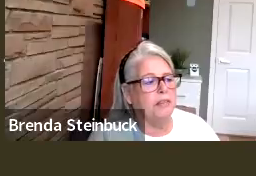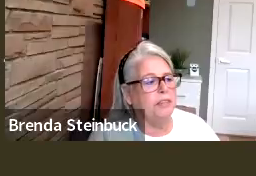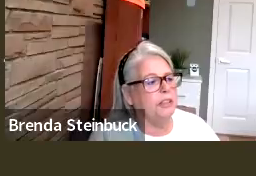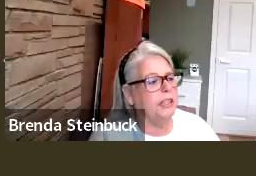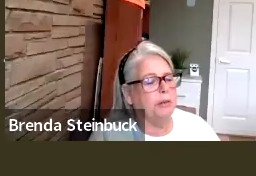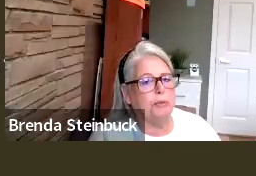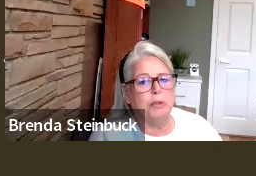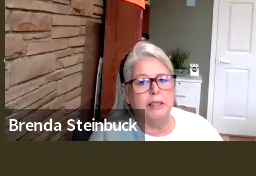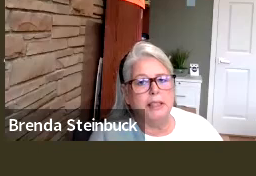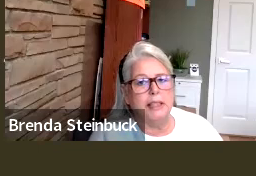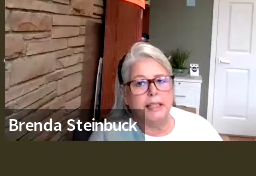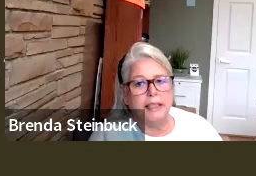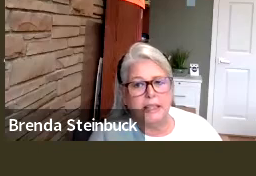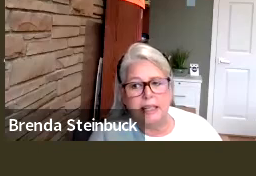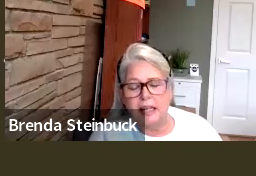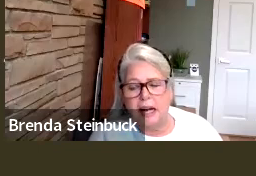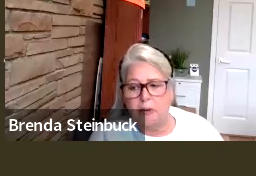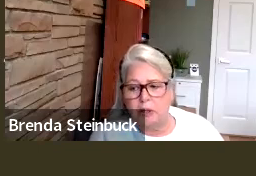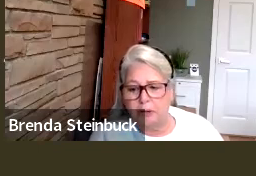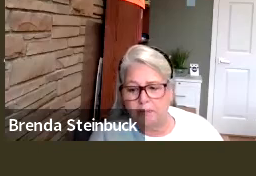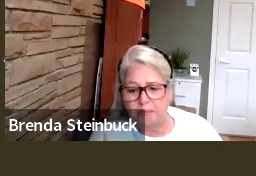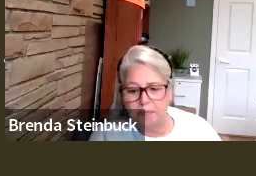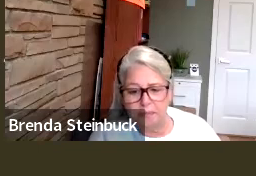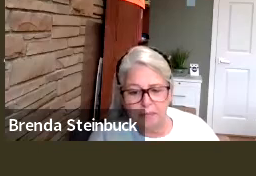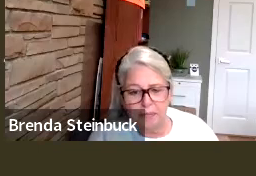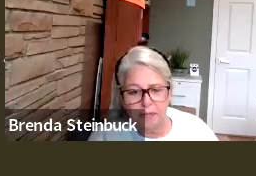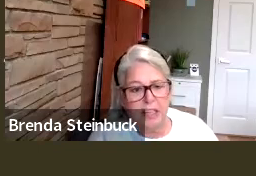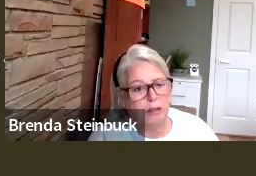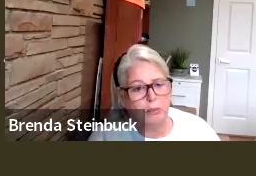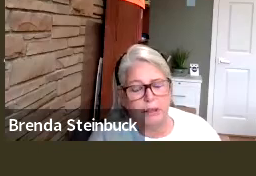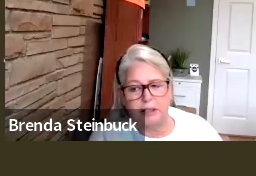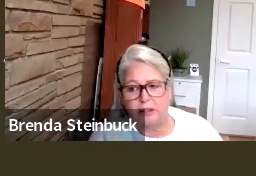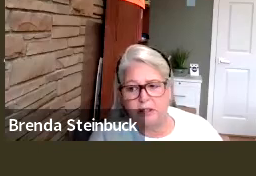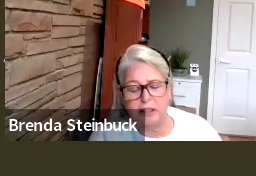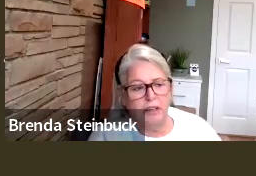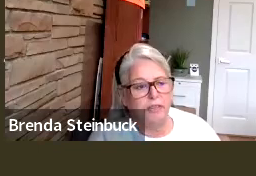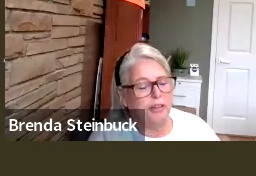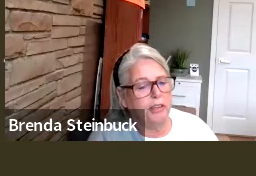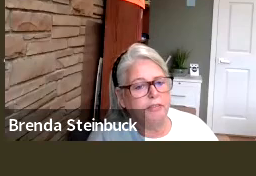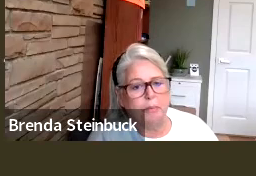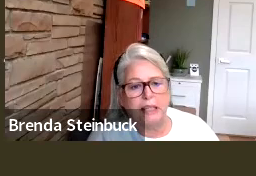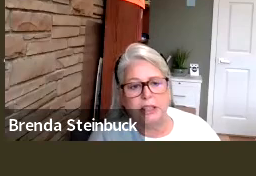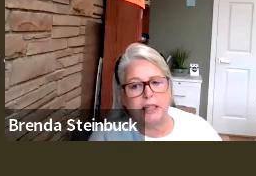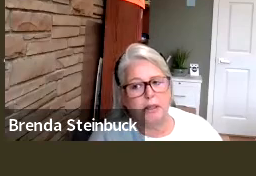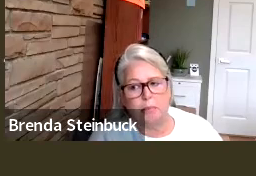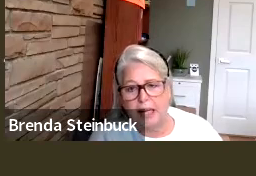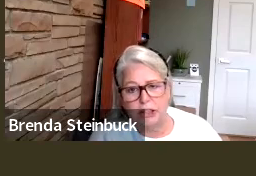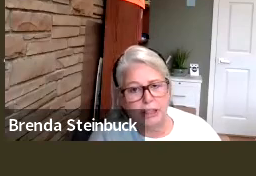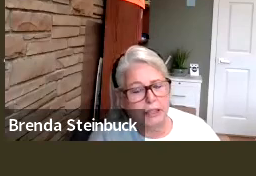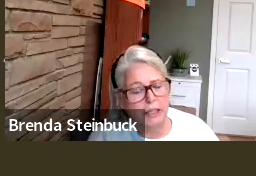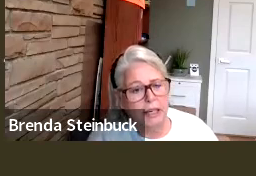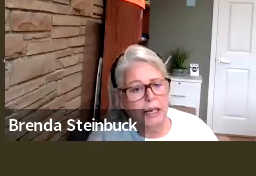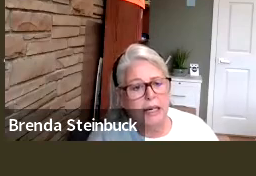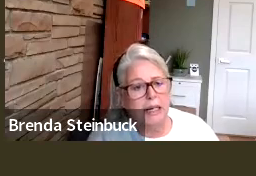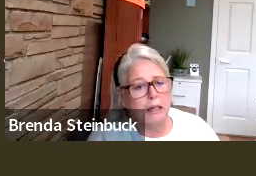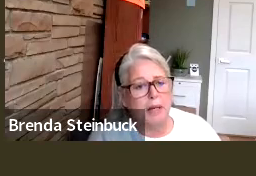Respects the culture and value.